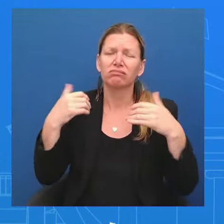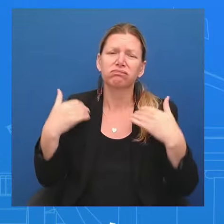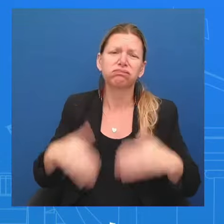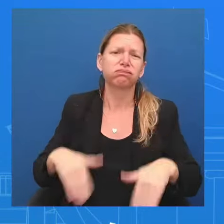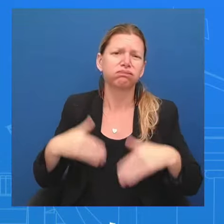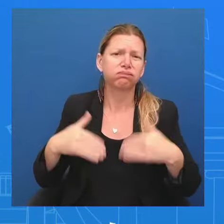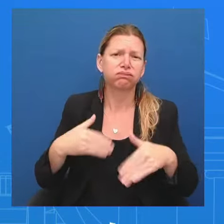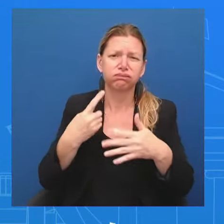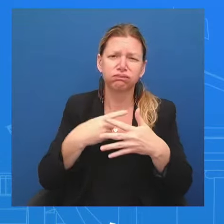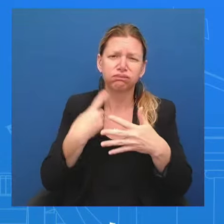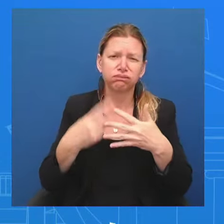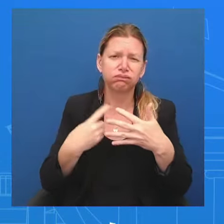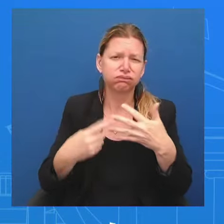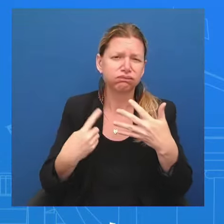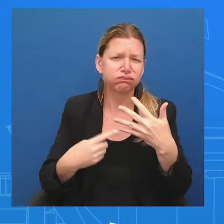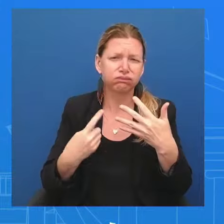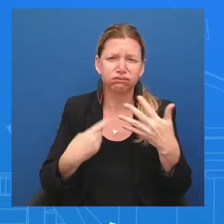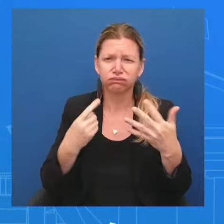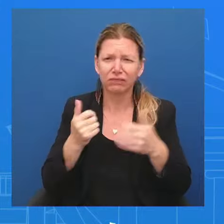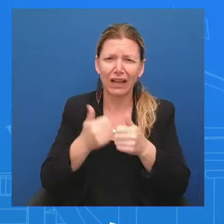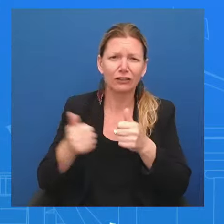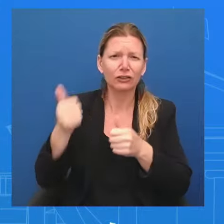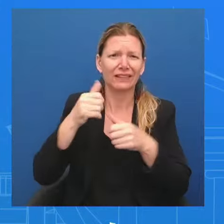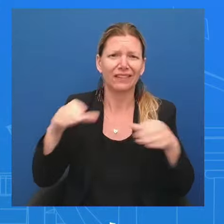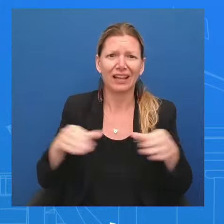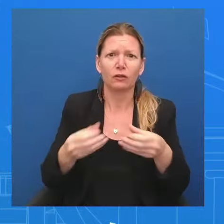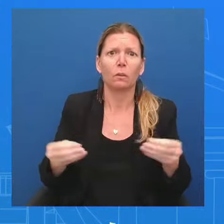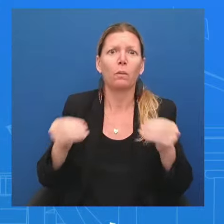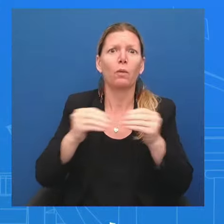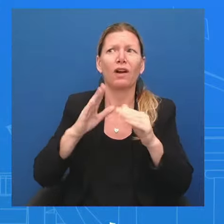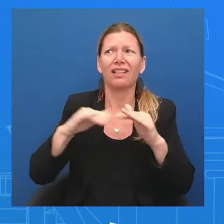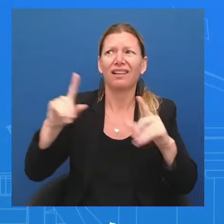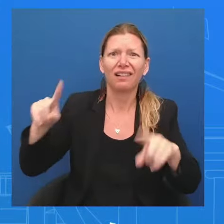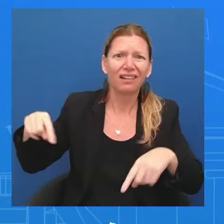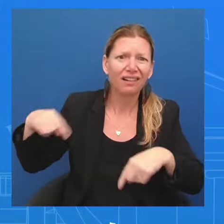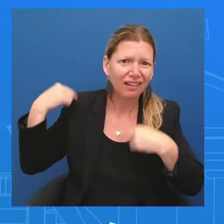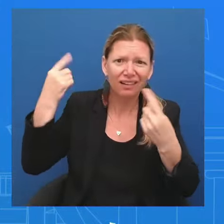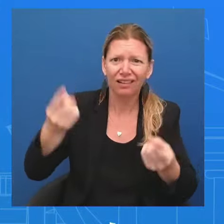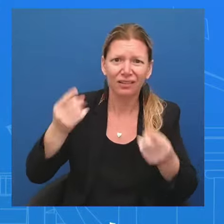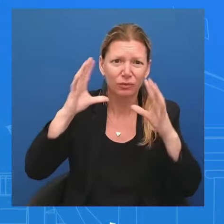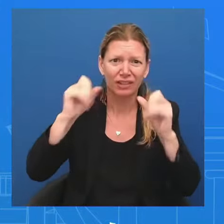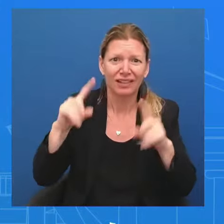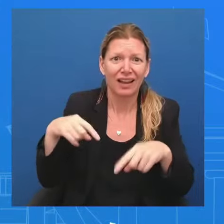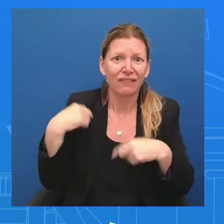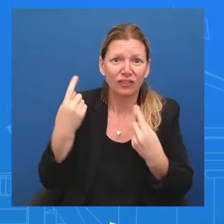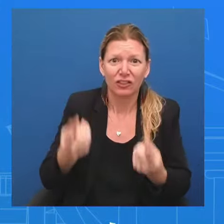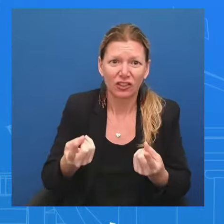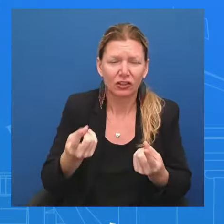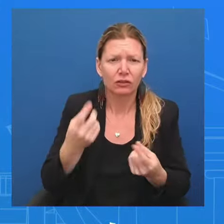more than two dozen executive action on gun violence on trying to prevent this epidemic that we see across our country.